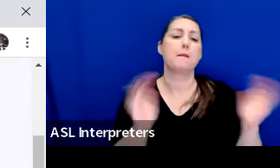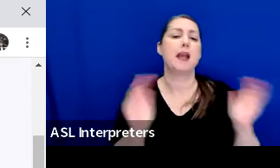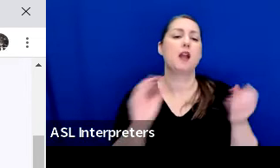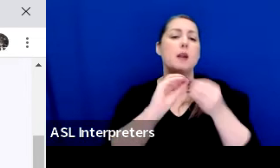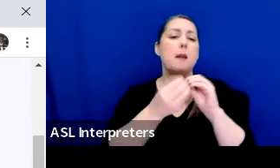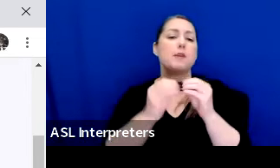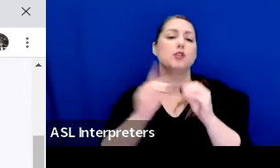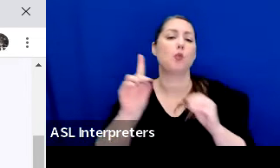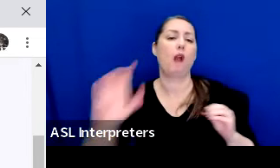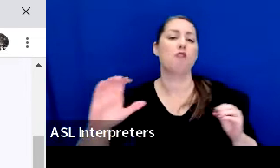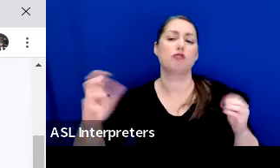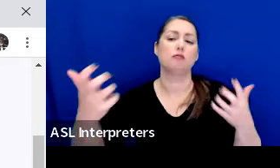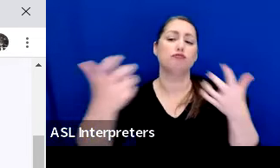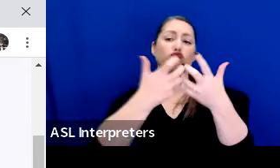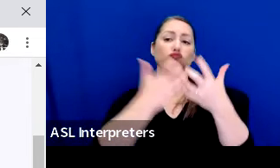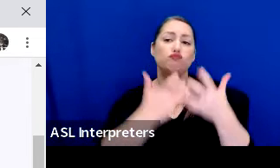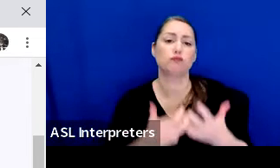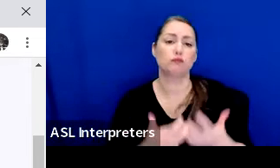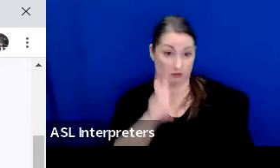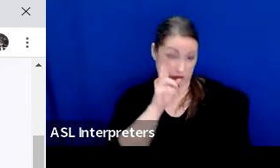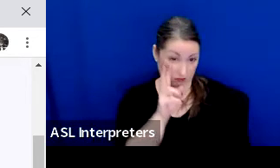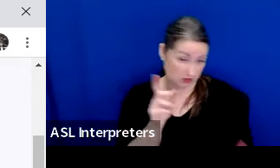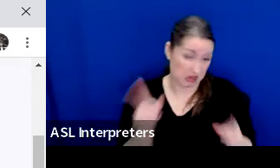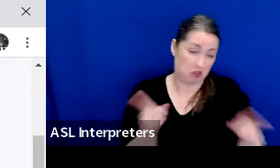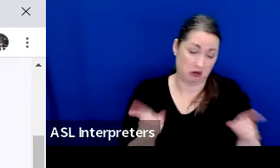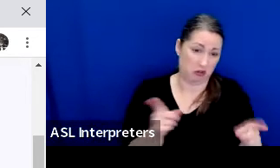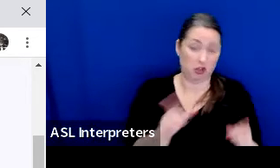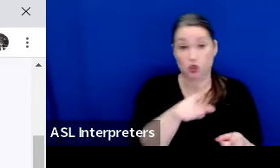So the idea is you can enforce format